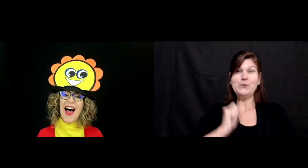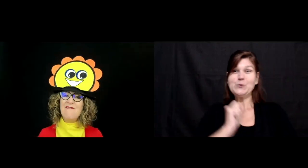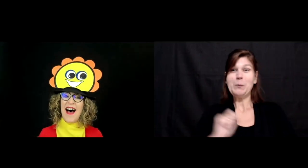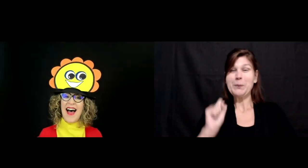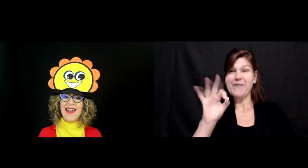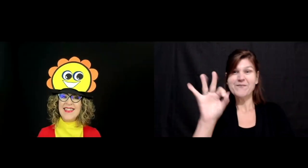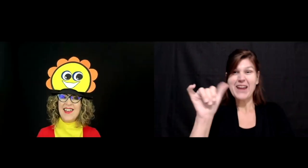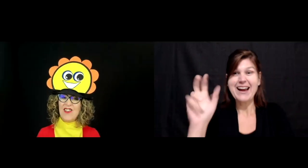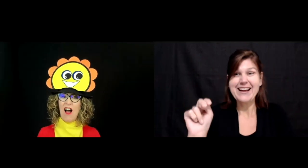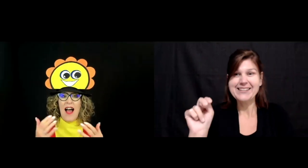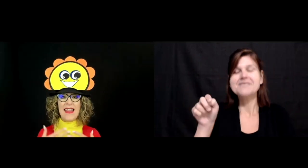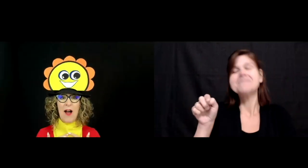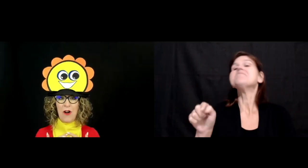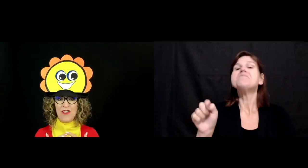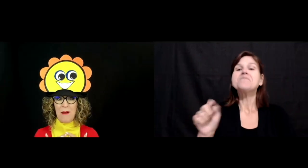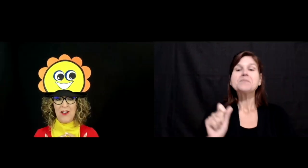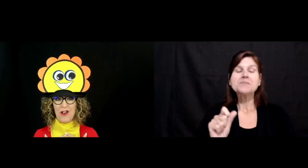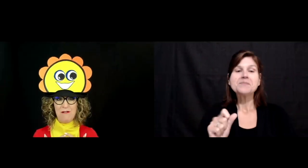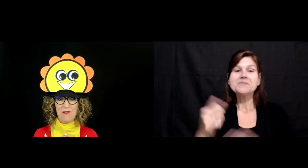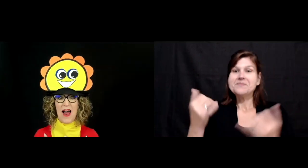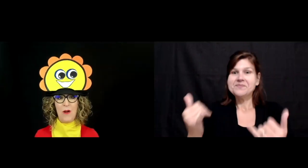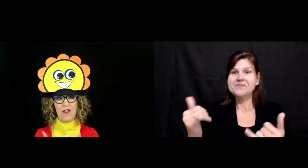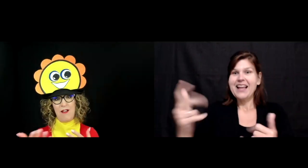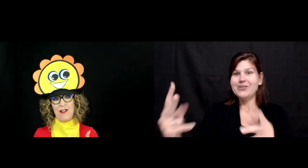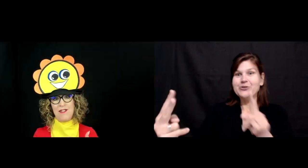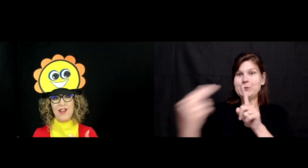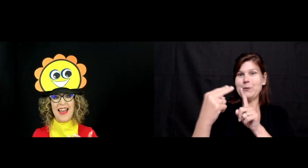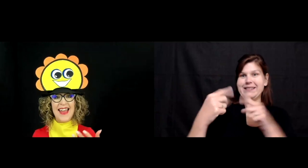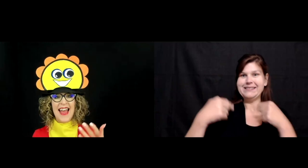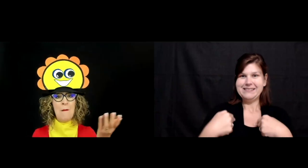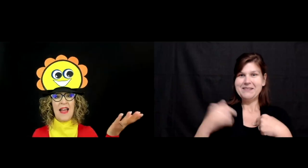and she now watches my shows as well, which is on a Sunday.